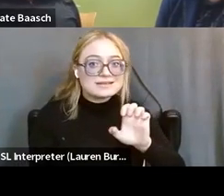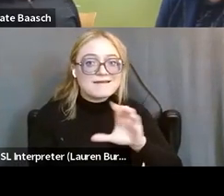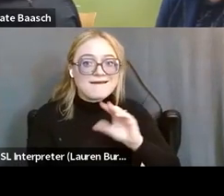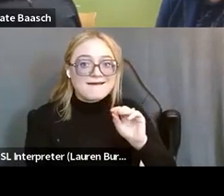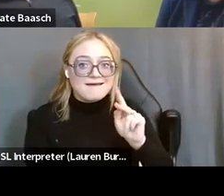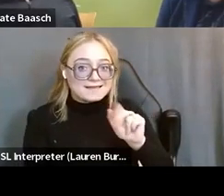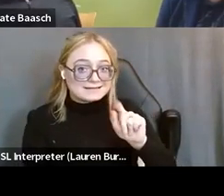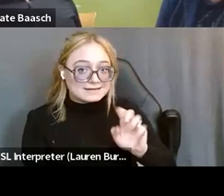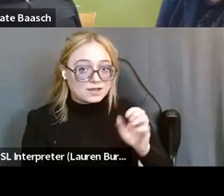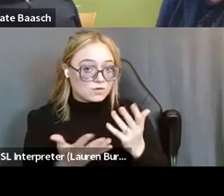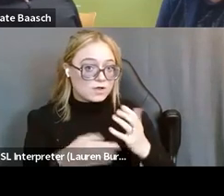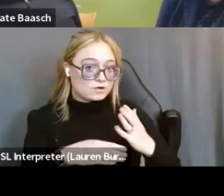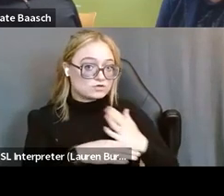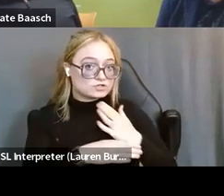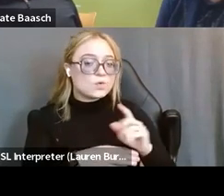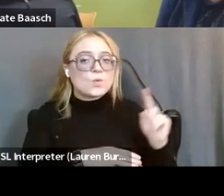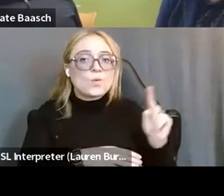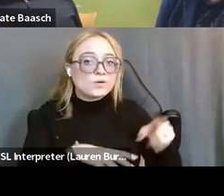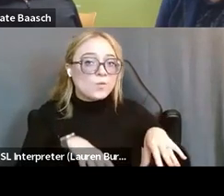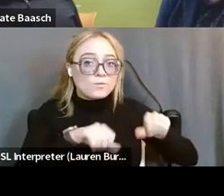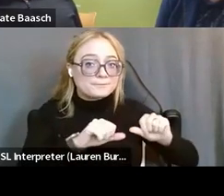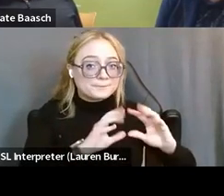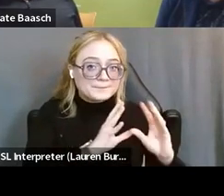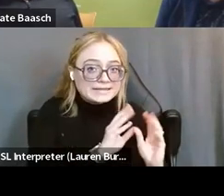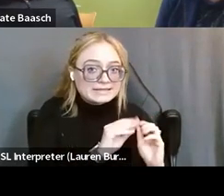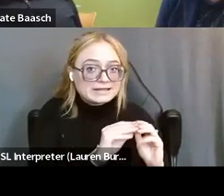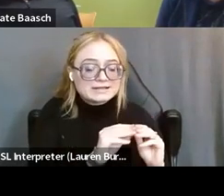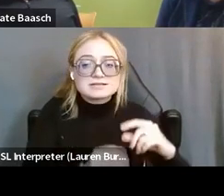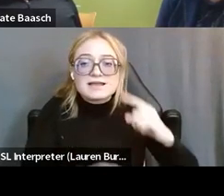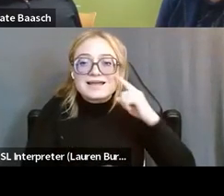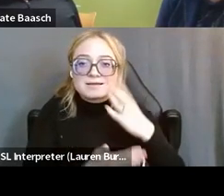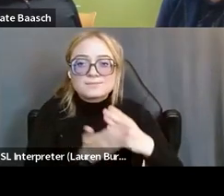to work through some issues, like I think it's, you know, part of a healthy relationship, you know,